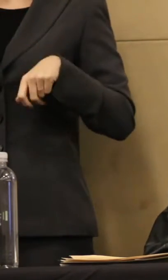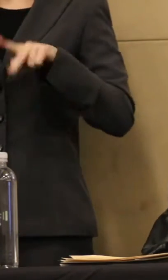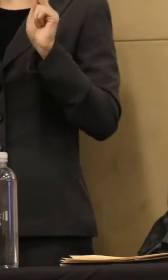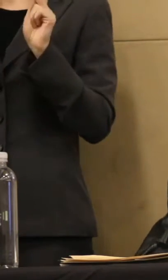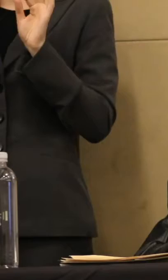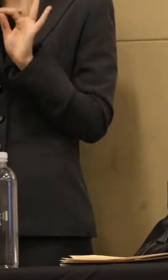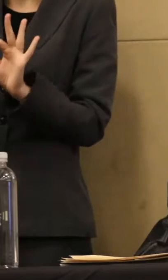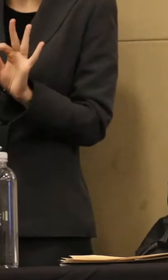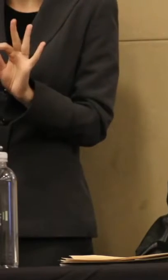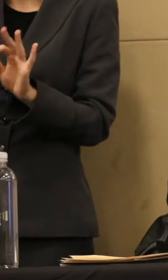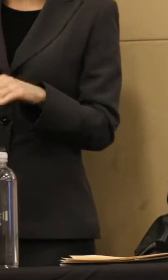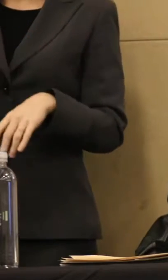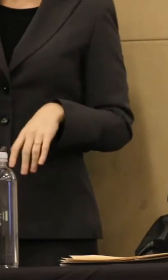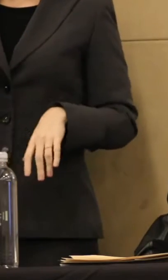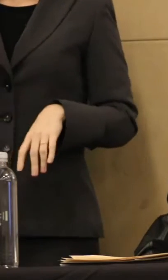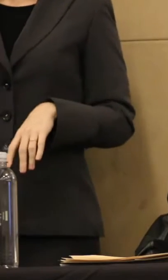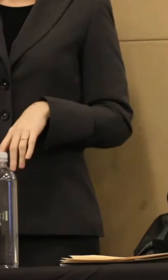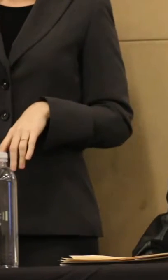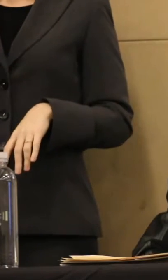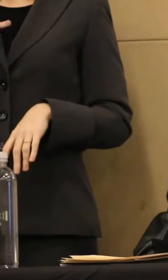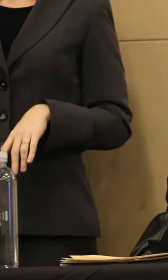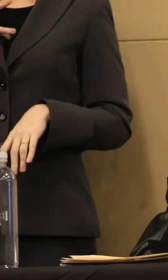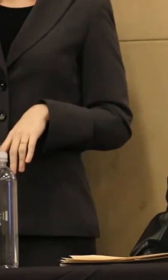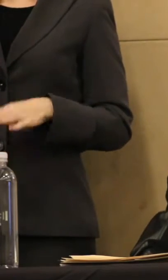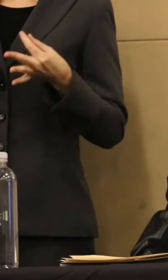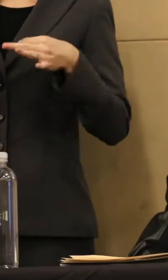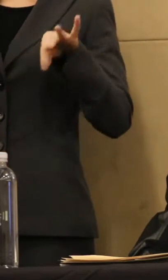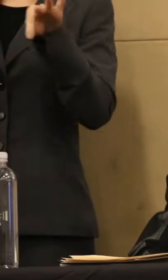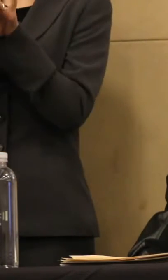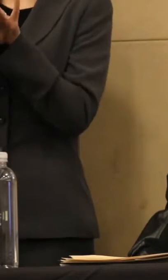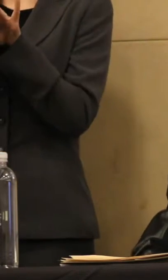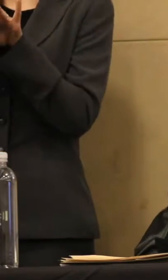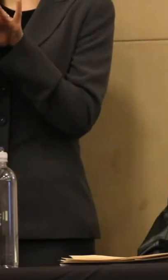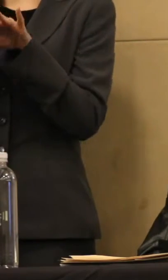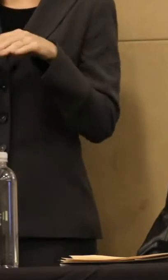And I think that's important, because it's really paid learning.